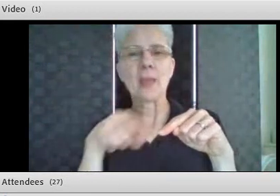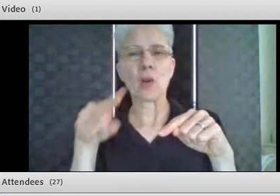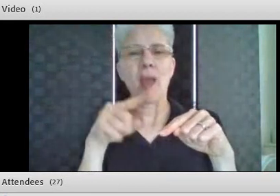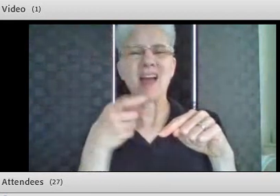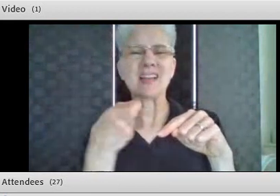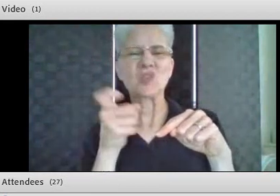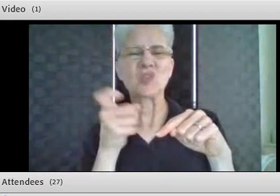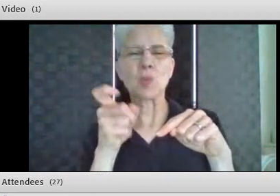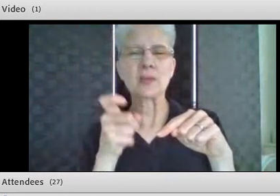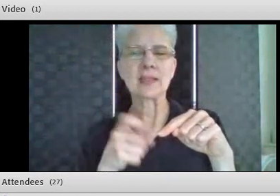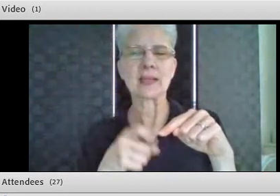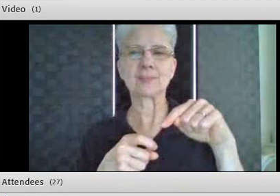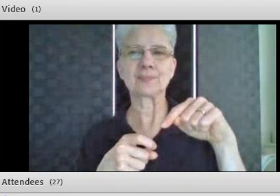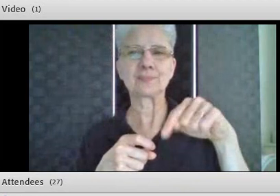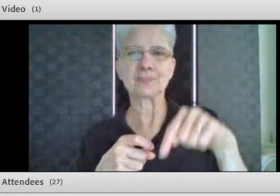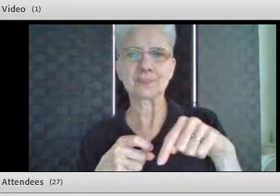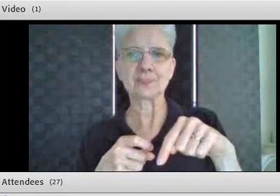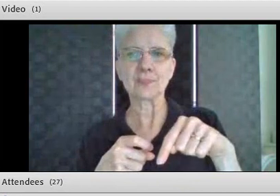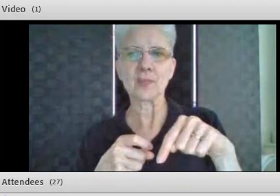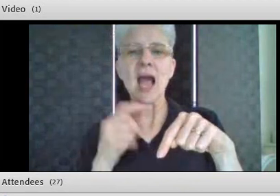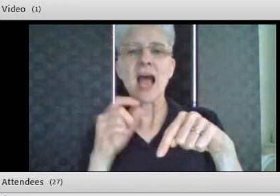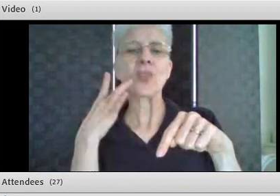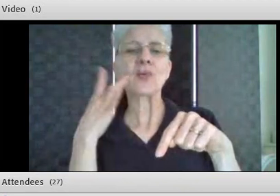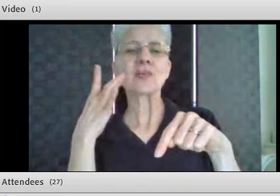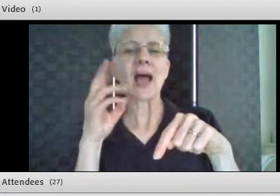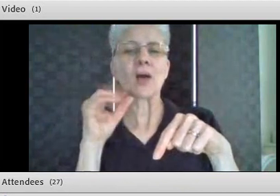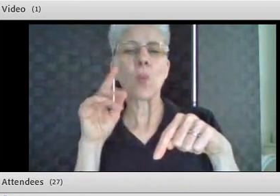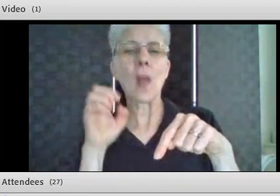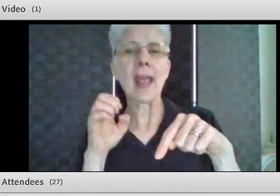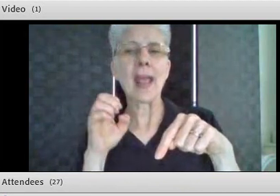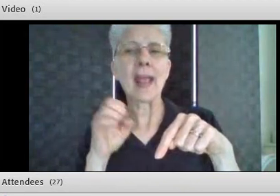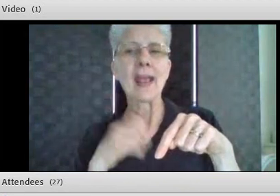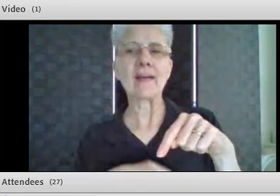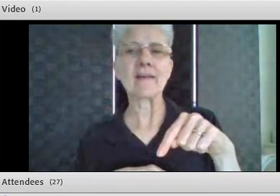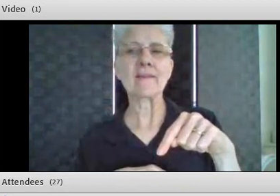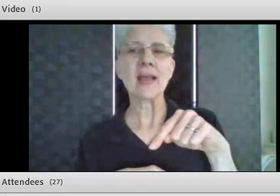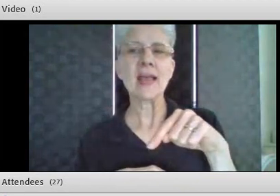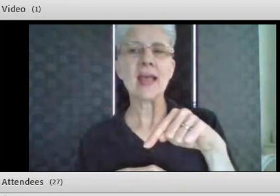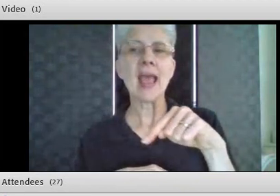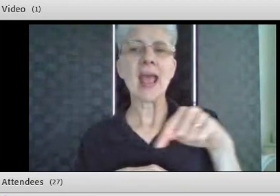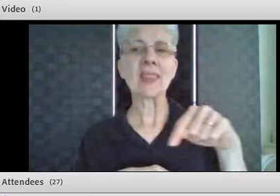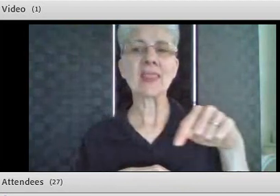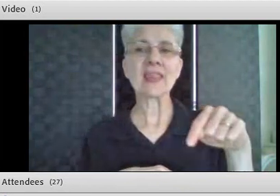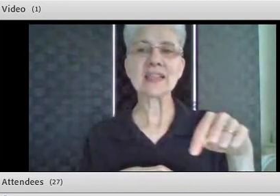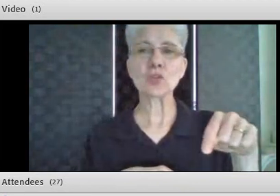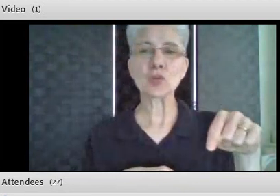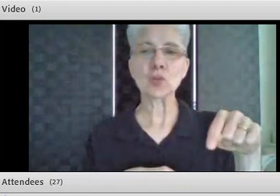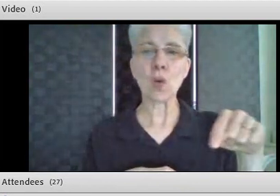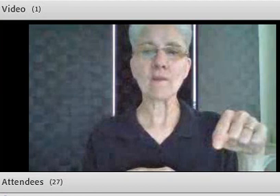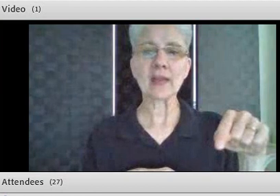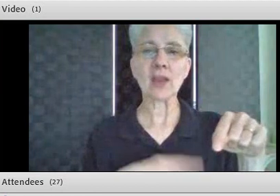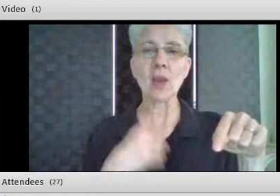We're going to show you a lesson on this. This lets your voice go backwards and forwards, spins it around and distorts it.